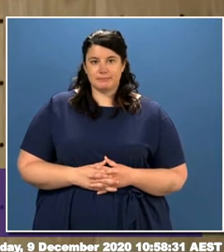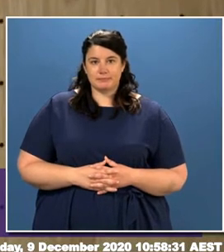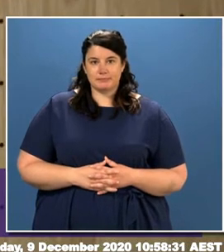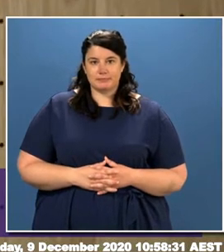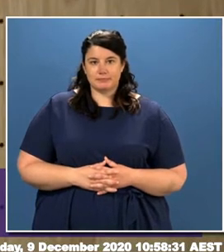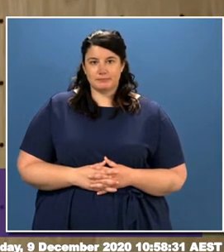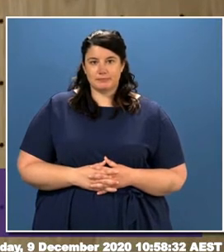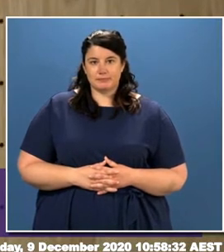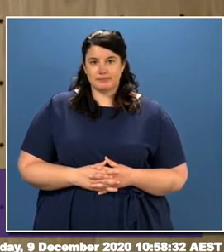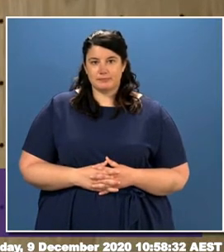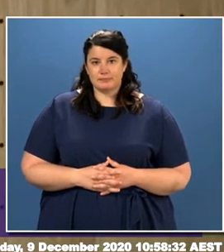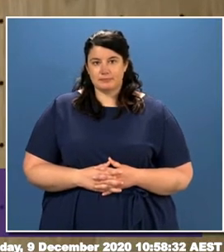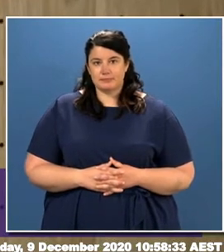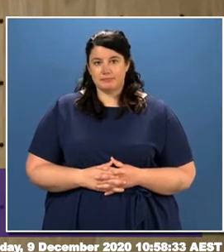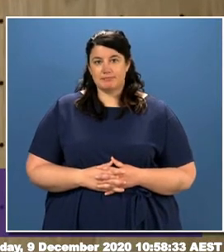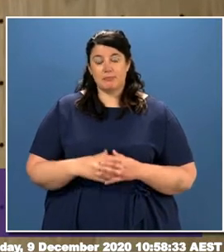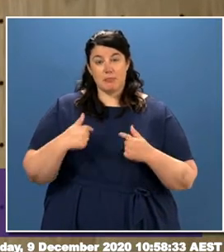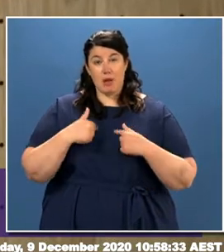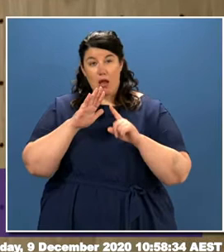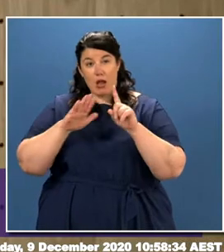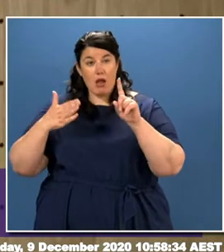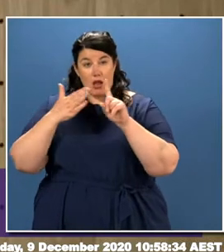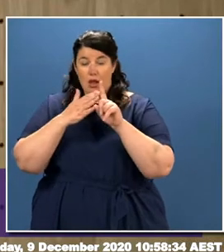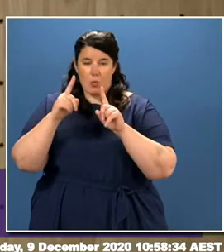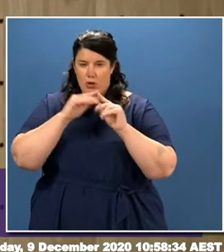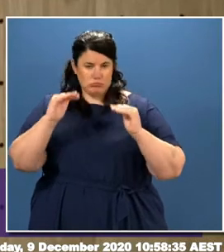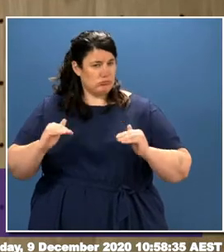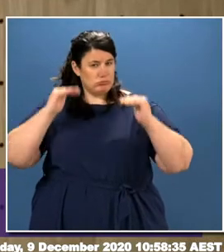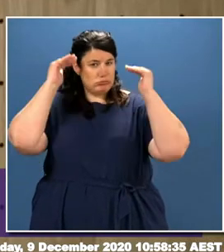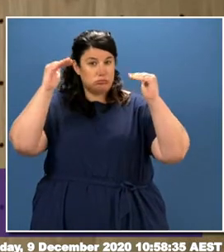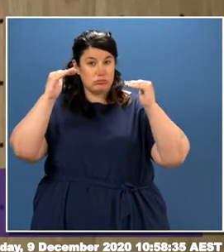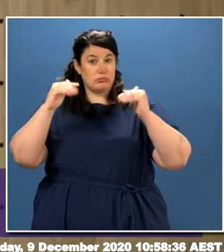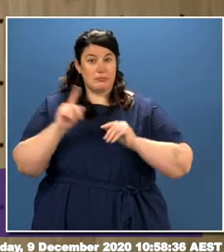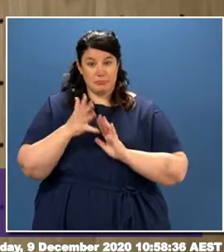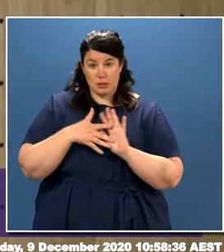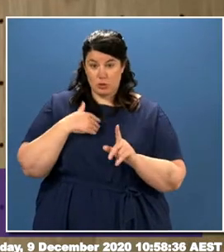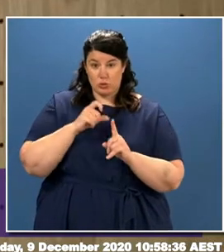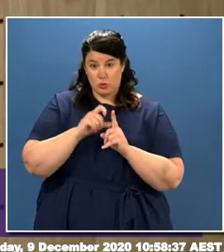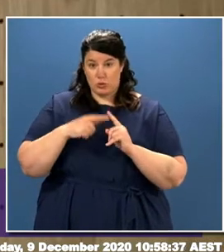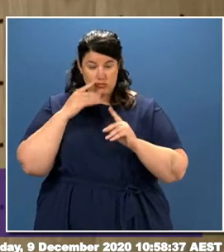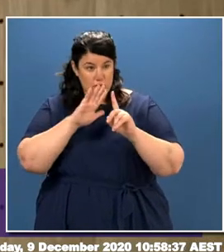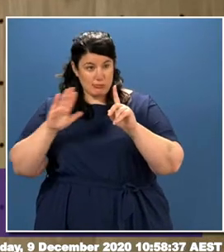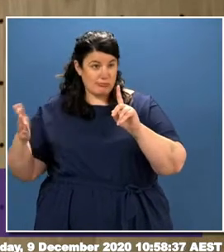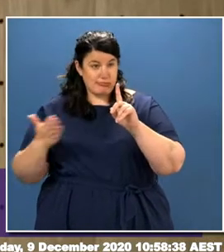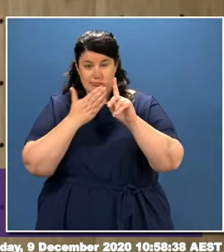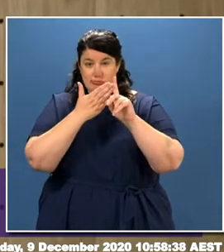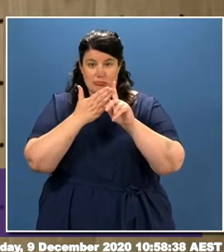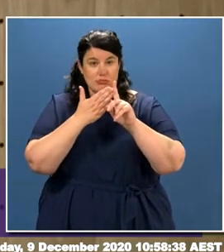reaching my own --- like I set my bar pretty high, and so by doing what I'm doing, I'm reaching the bar I set for myself.